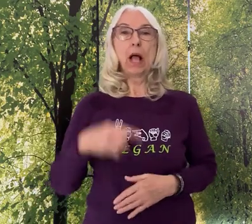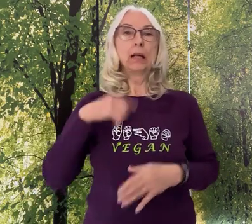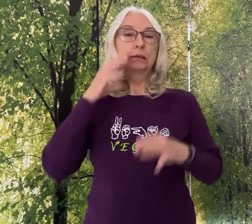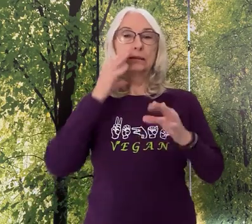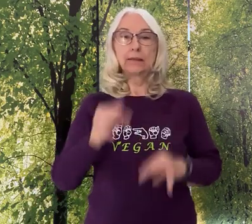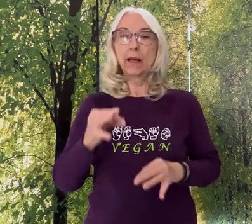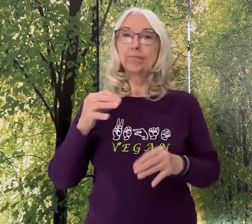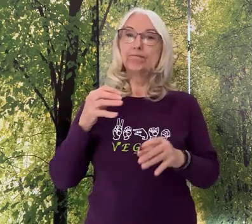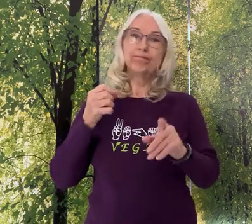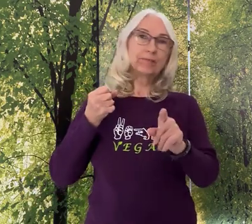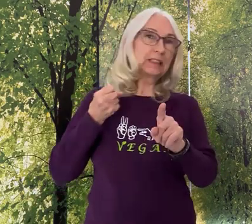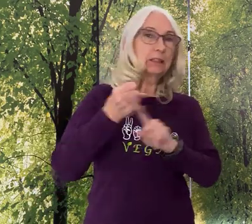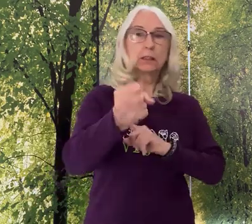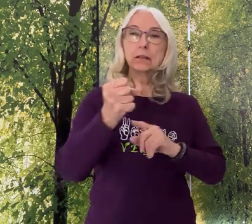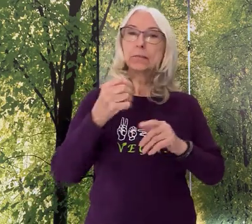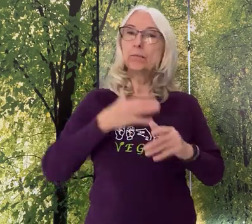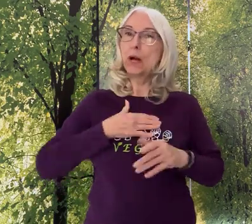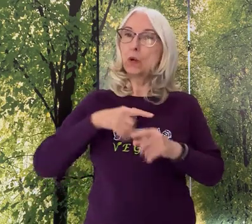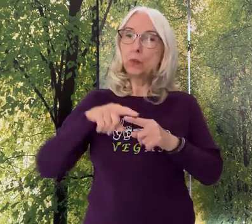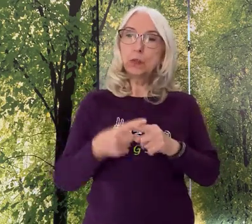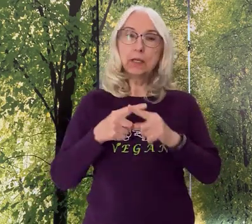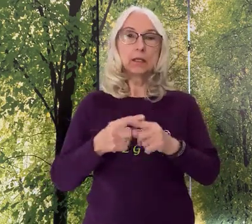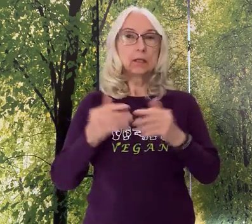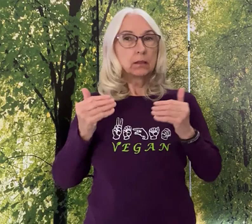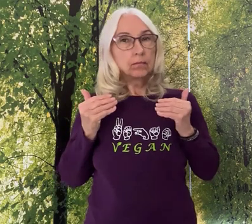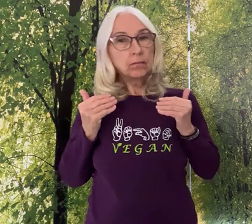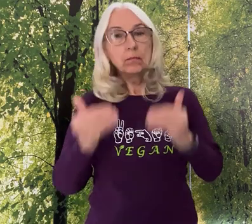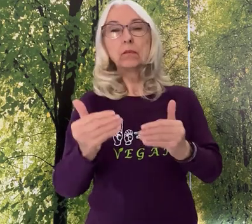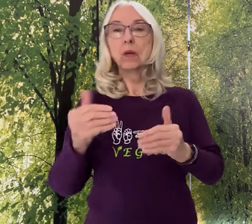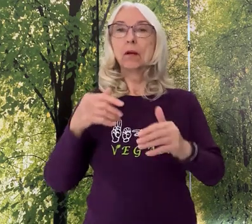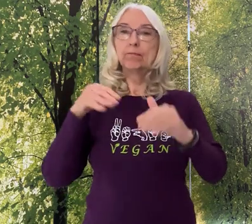I decided to attack my weight head-on and